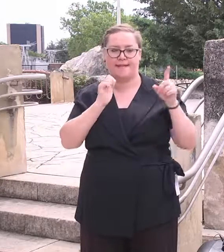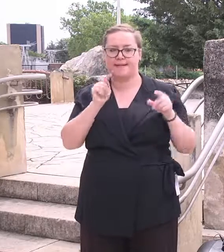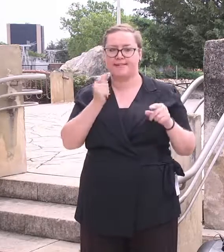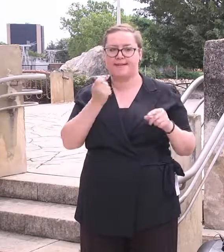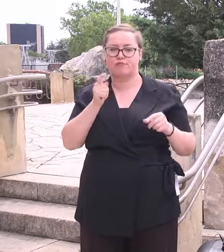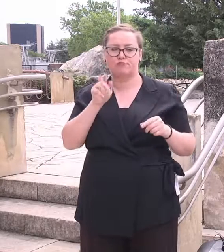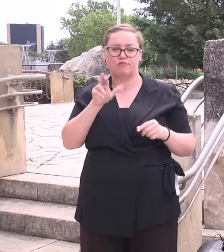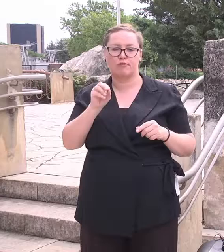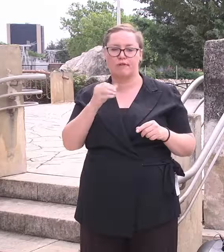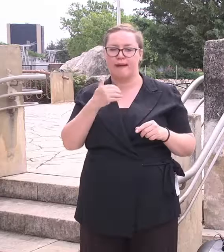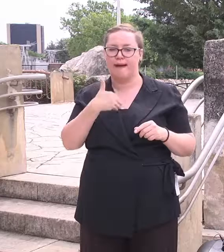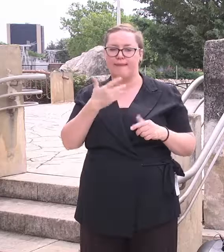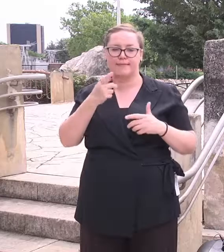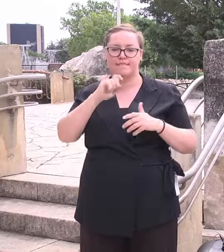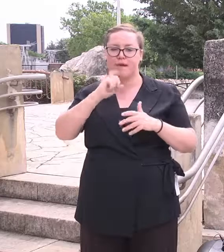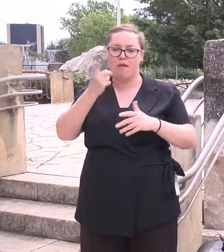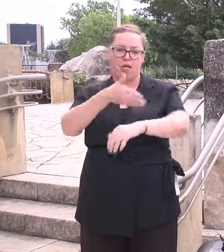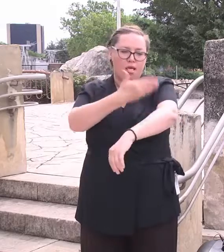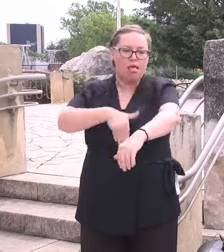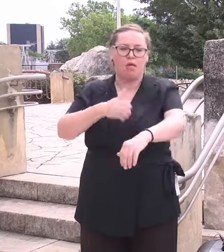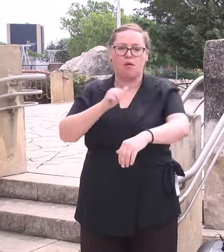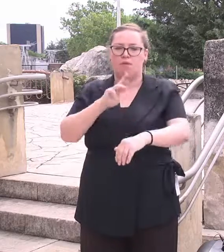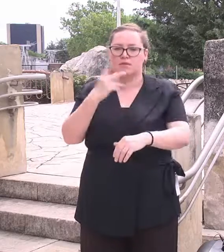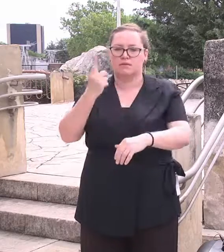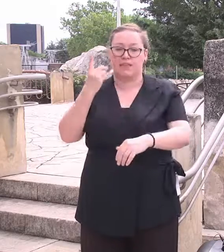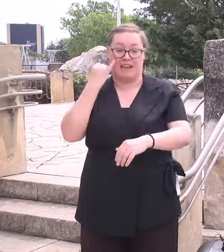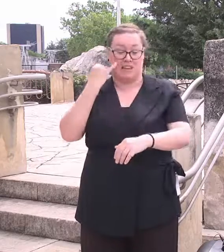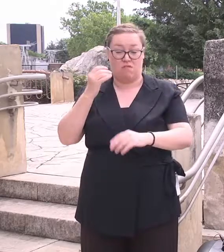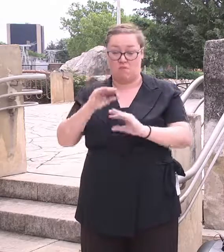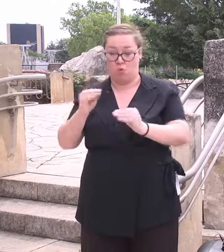slices a big hole in their arm unless somebody puts a touran on it I might not have the living